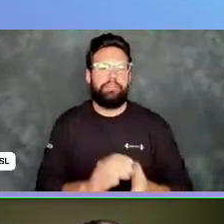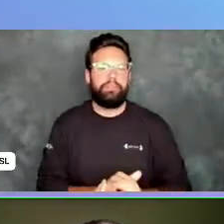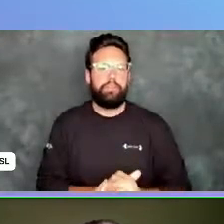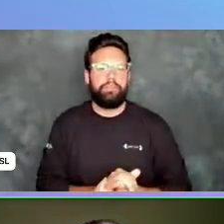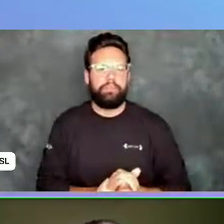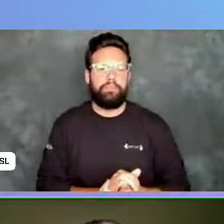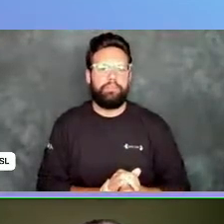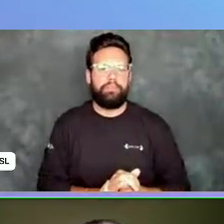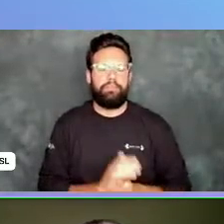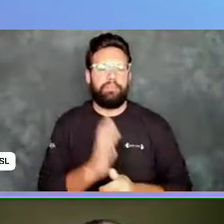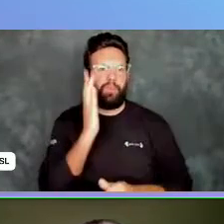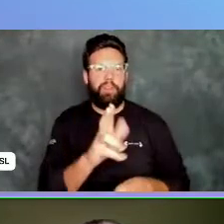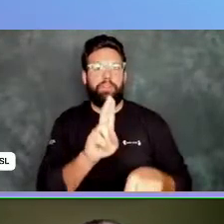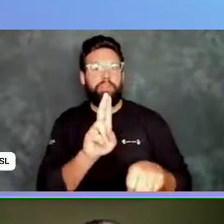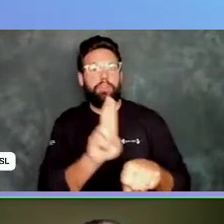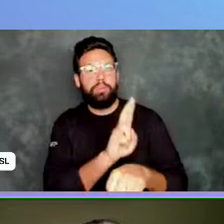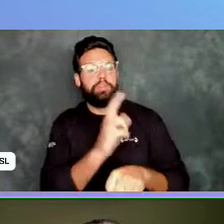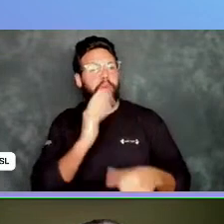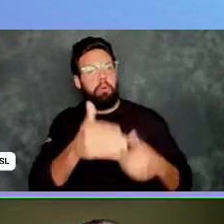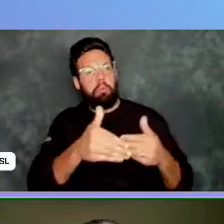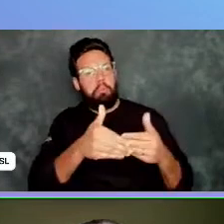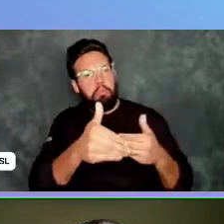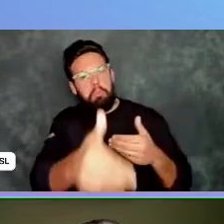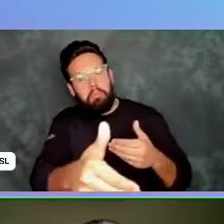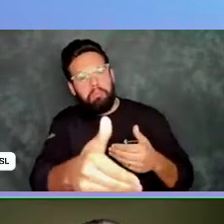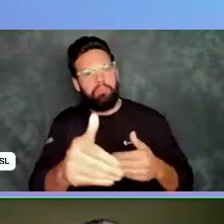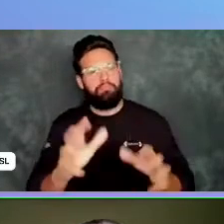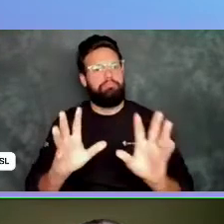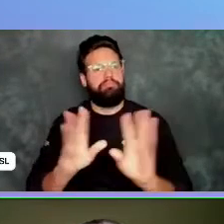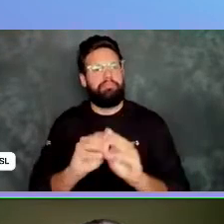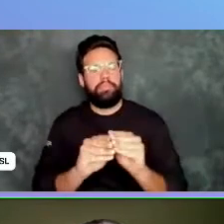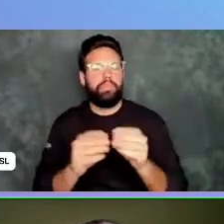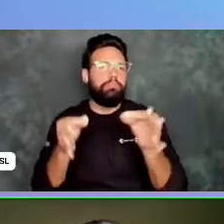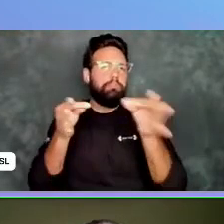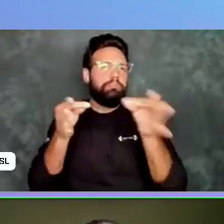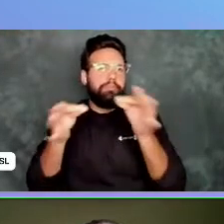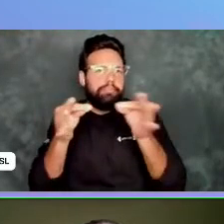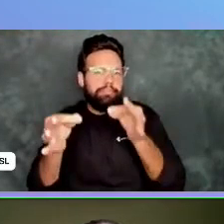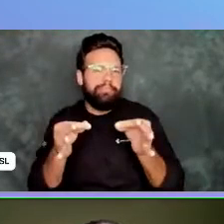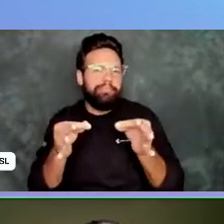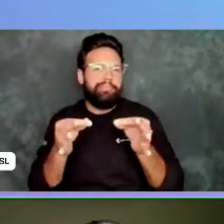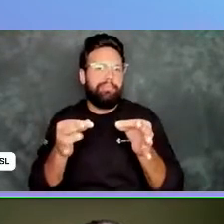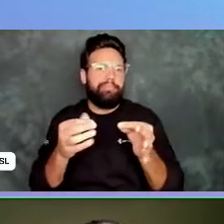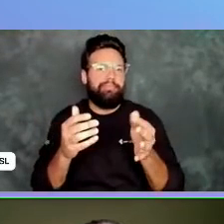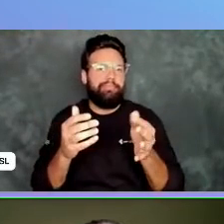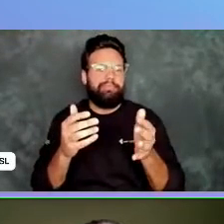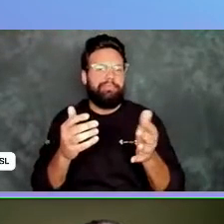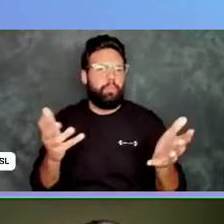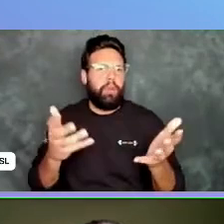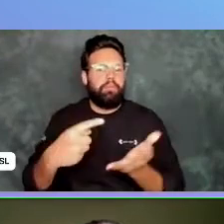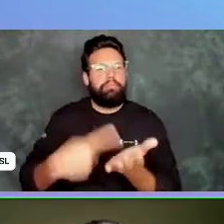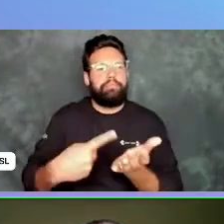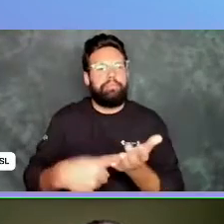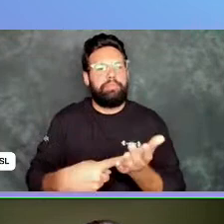example form that I created for this talk, and I'm going to use it throughout the remaining slides to show